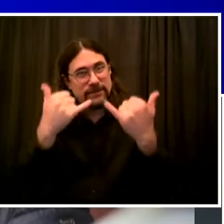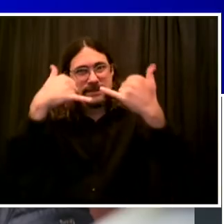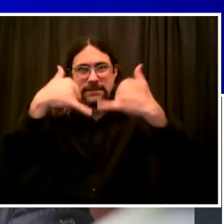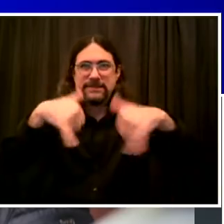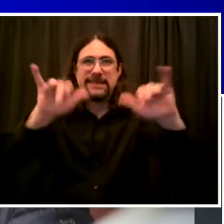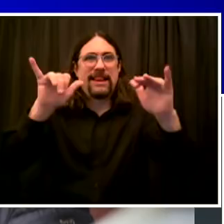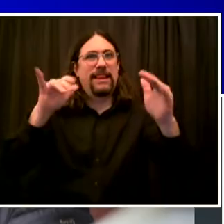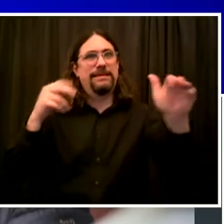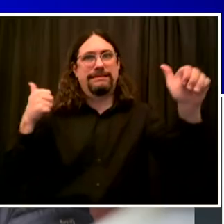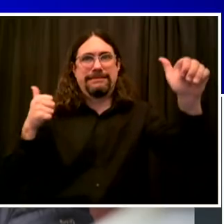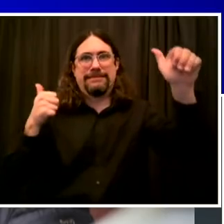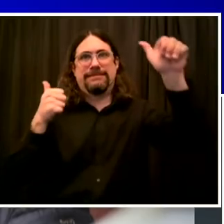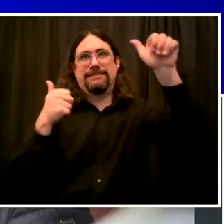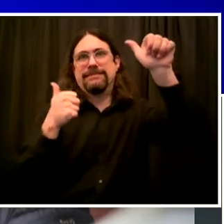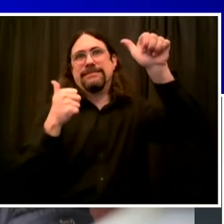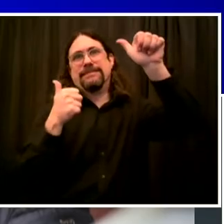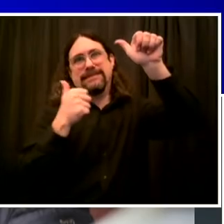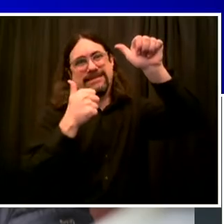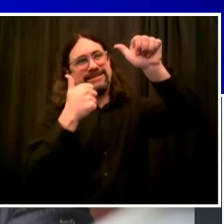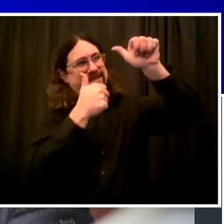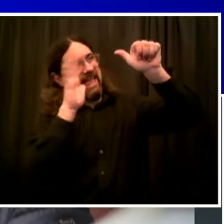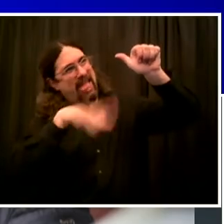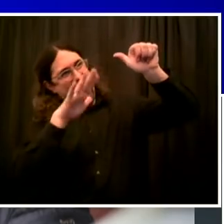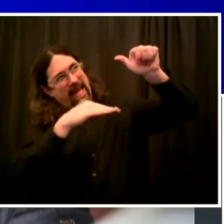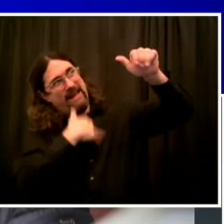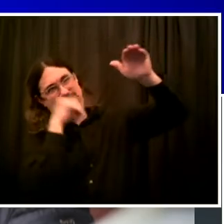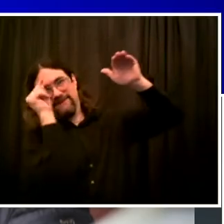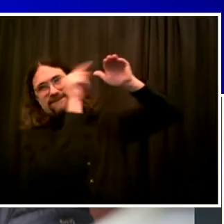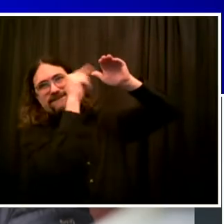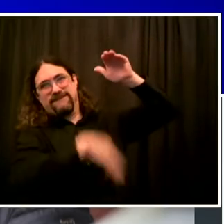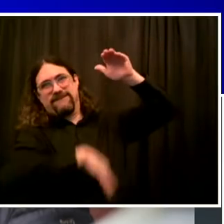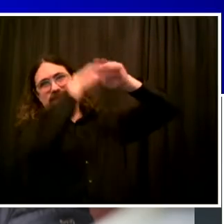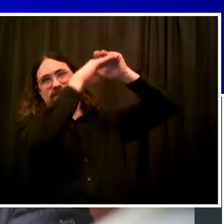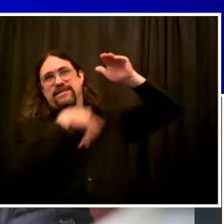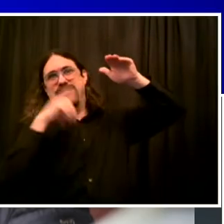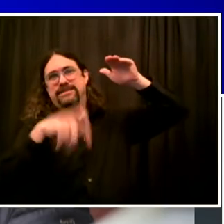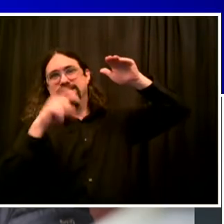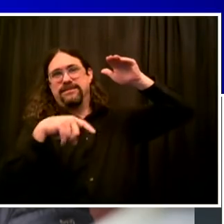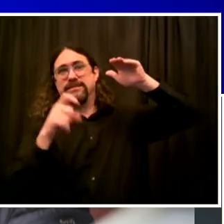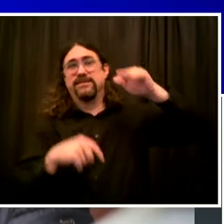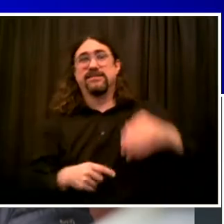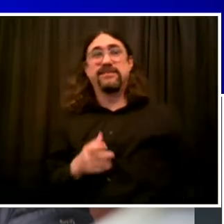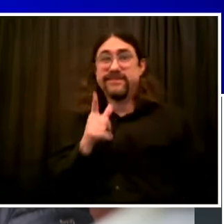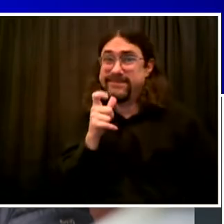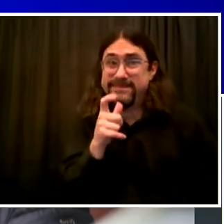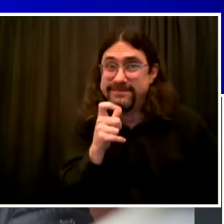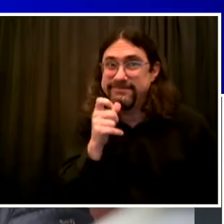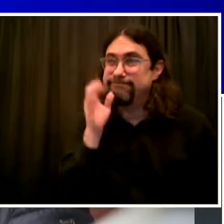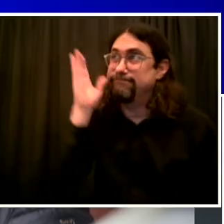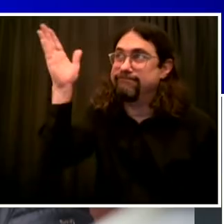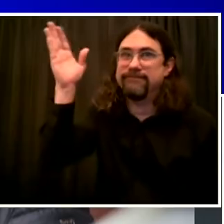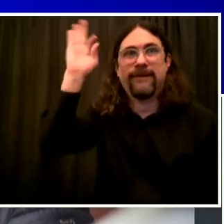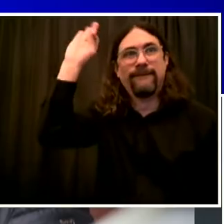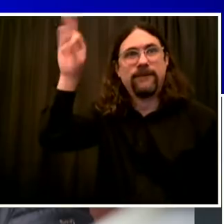THAT'S BEUCASE THHEE LP WE NEEDED FROM THE FEDERAL GOVERNMENT NEVER WAS REIN BEGINNING, STILL N HERE, BUT WE DO NOT LET